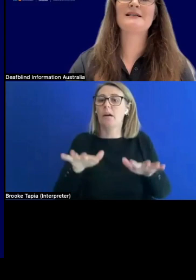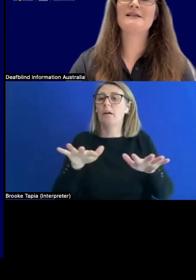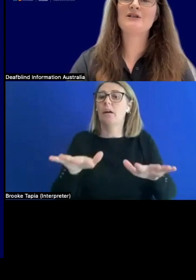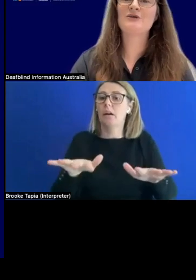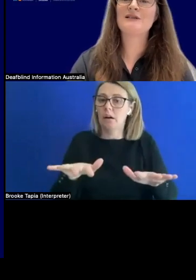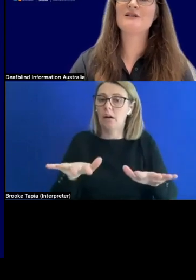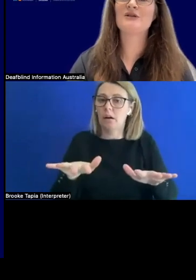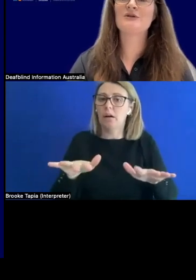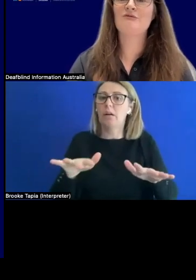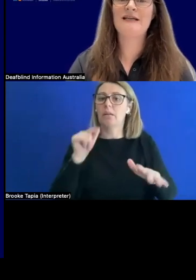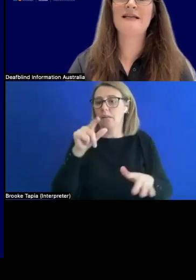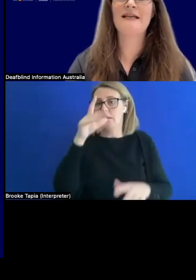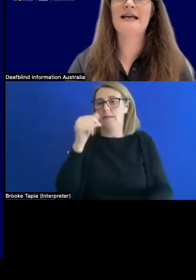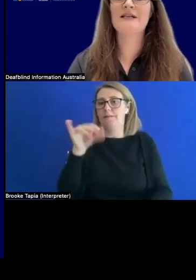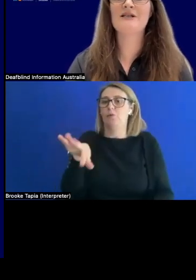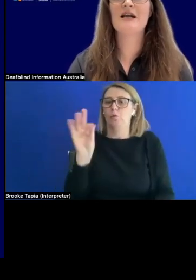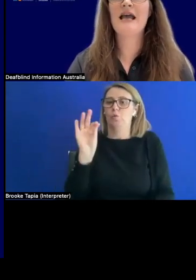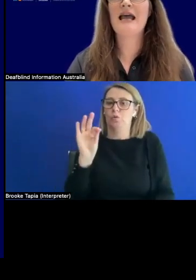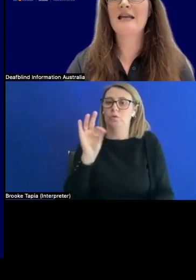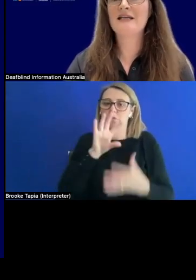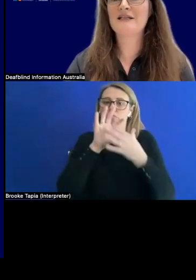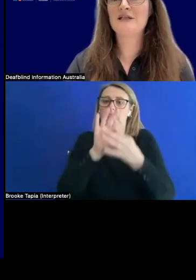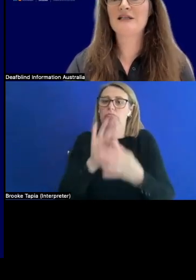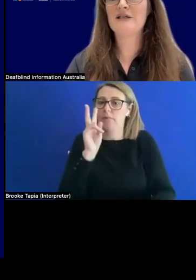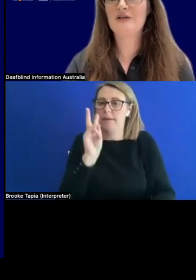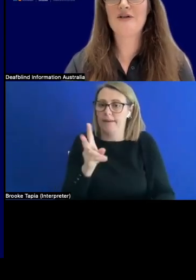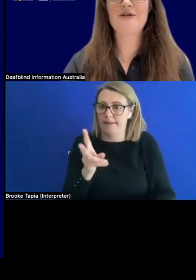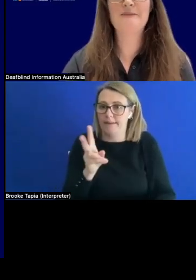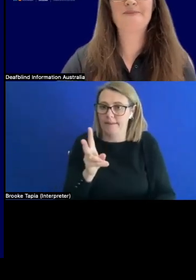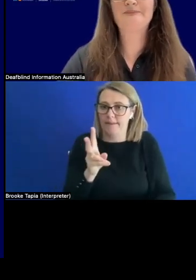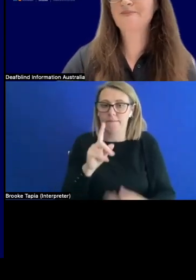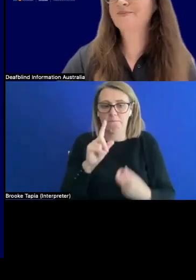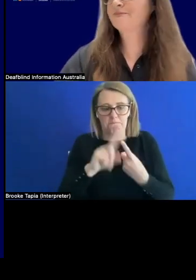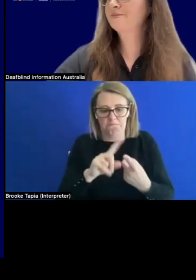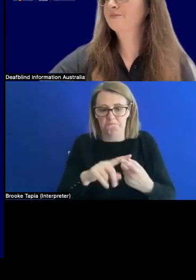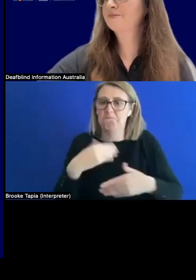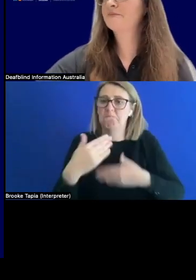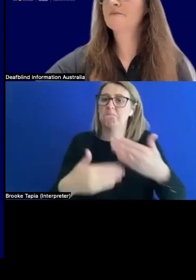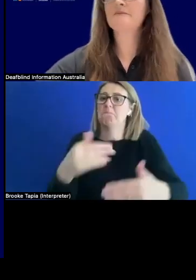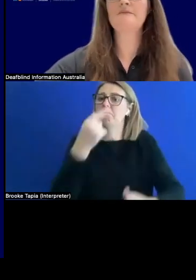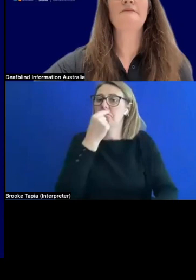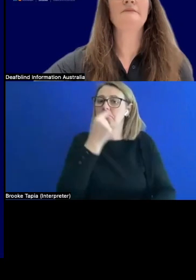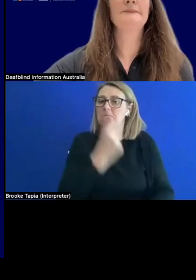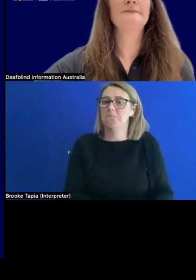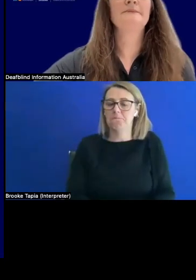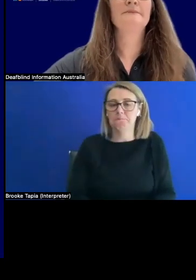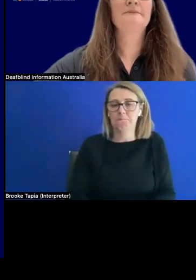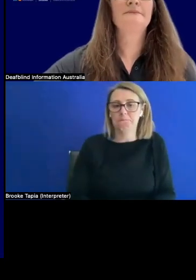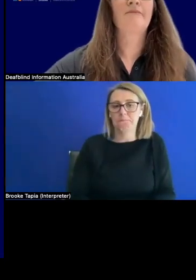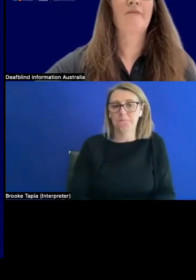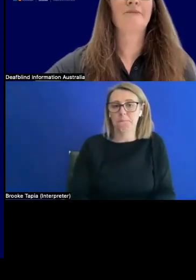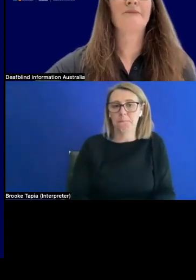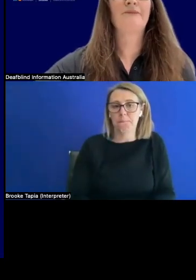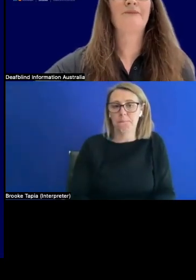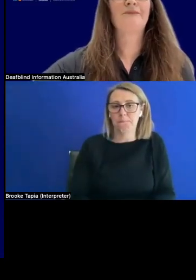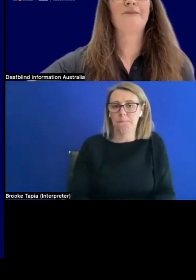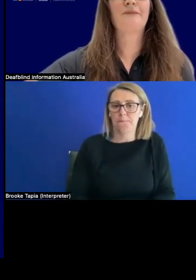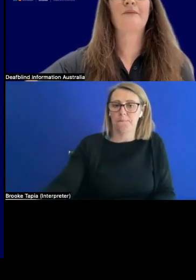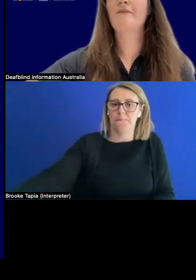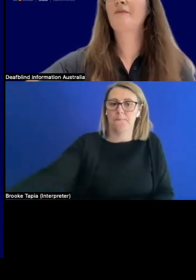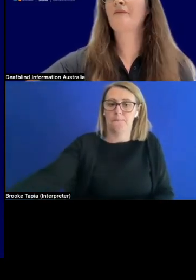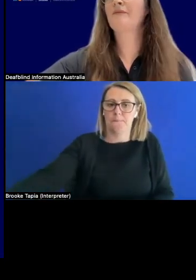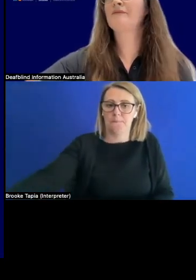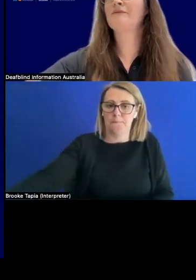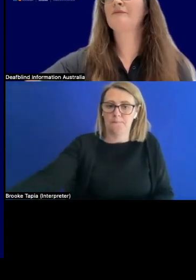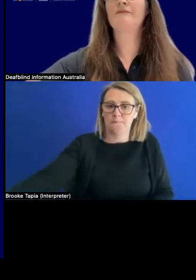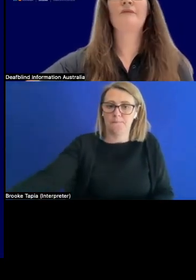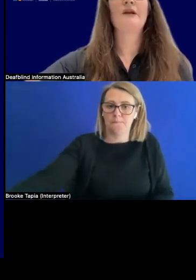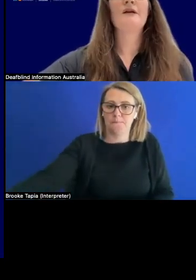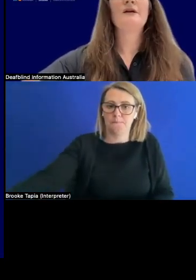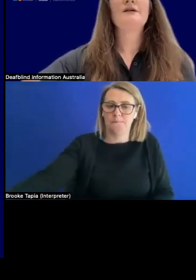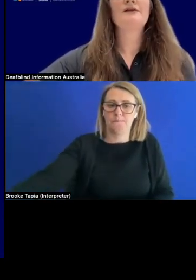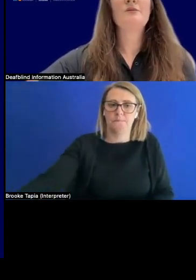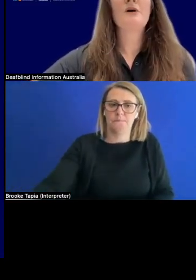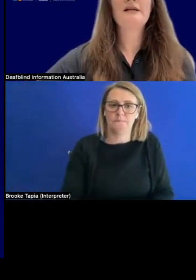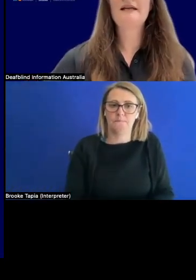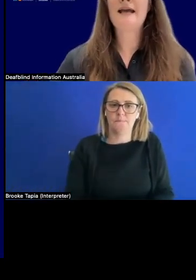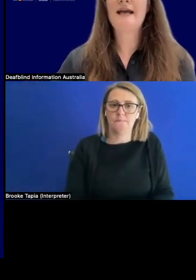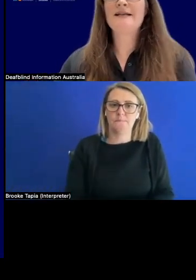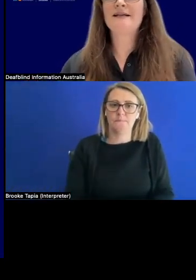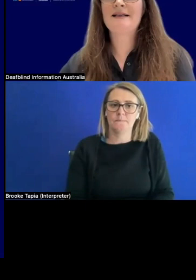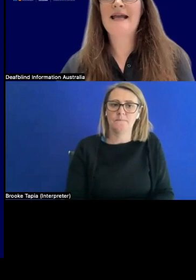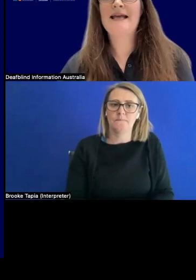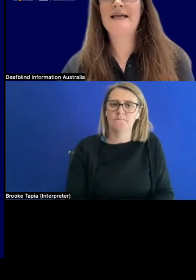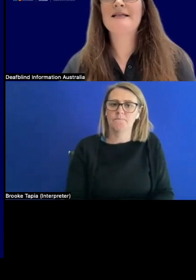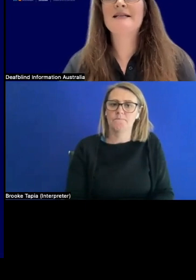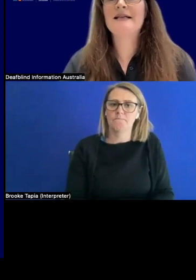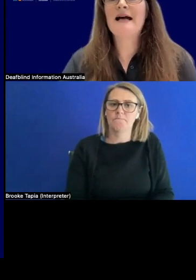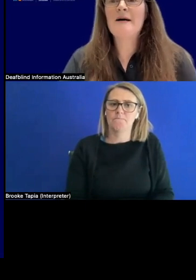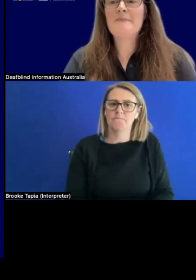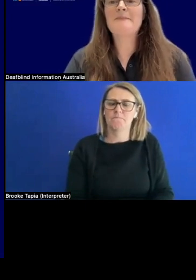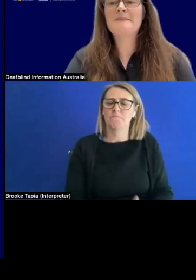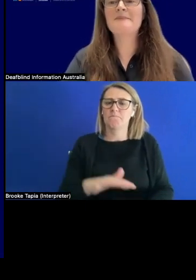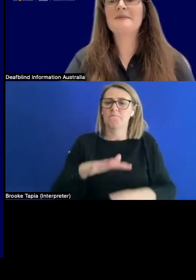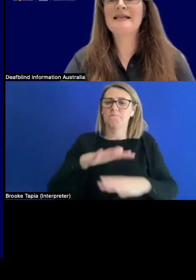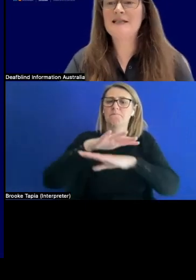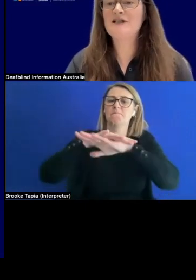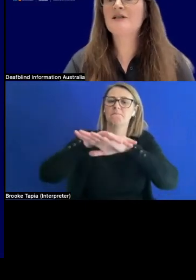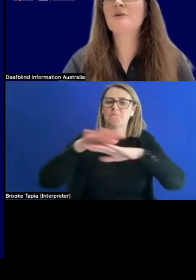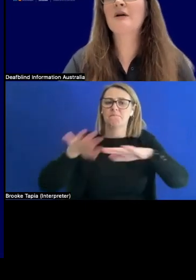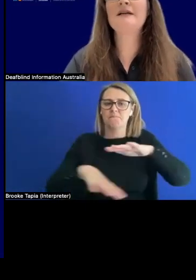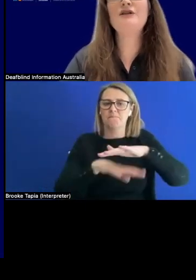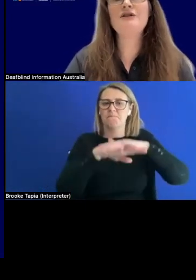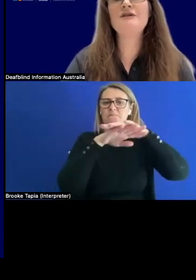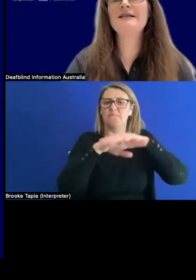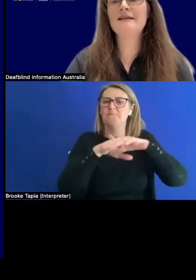has the choice to re-engage and continue. What can hand under hand teach? What can using